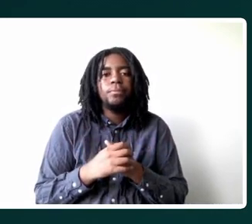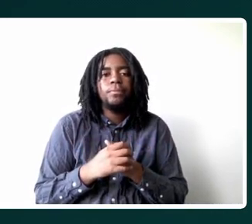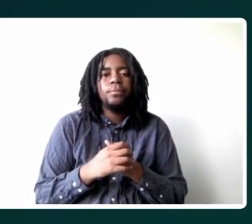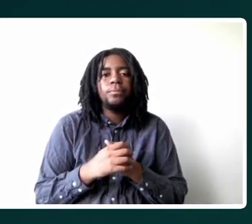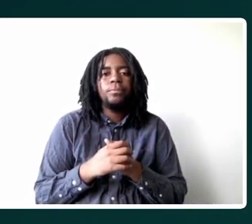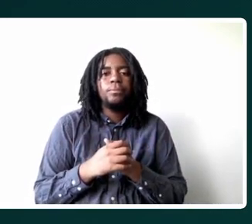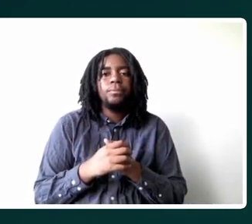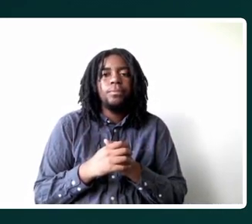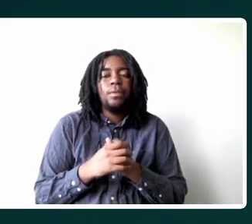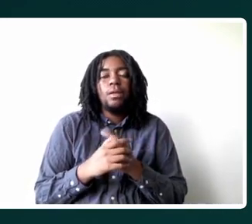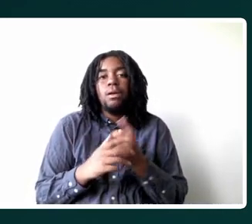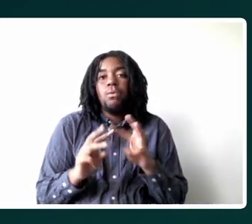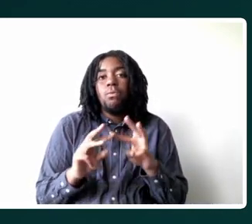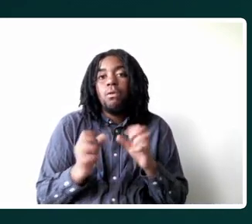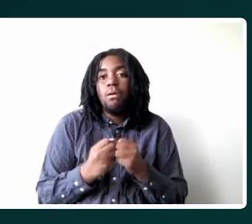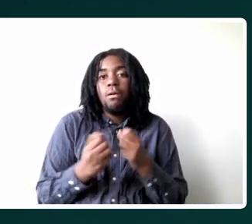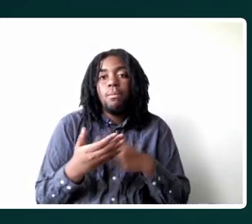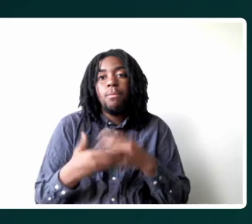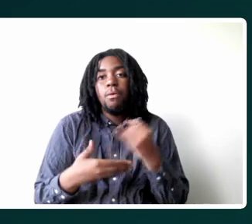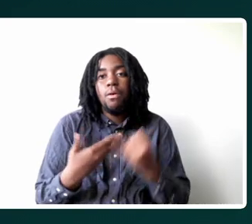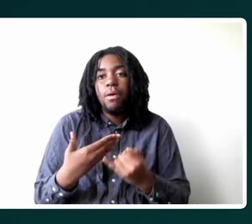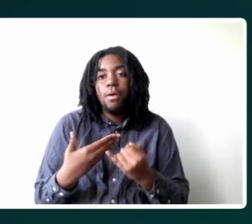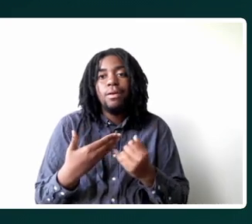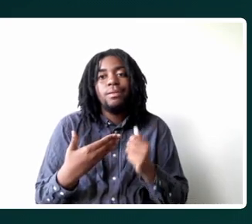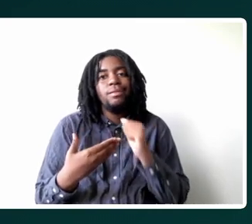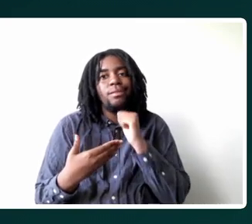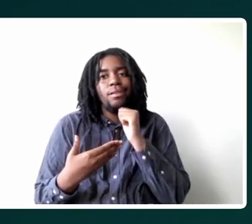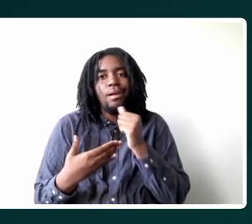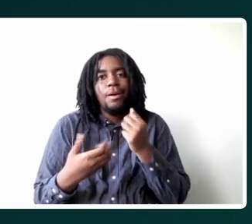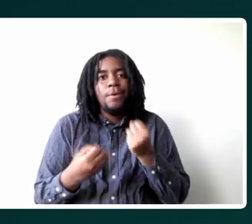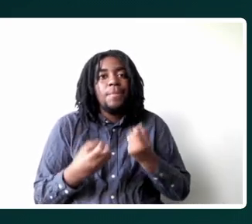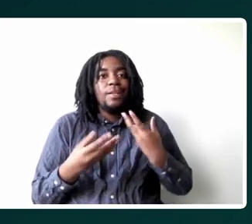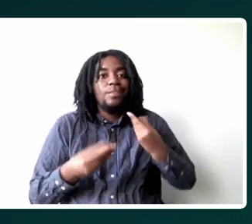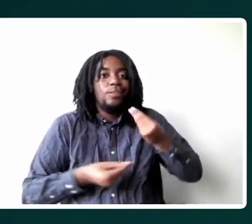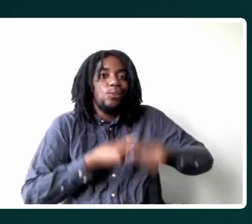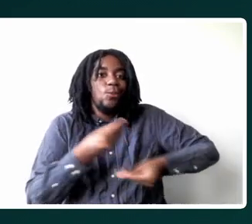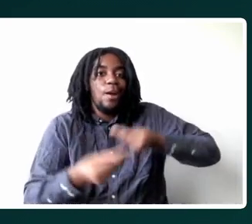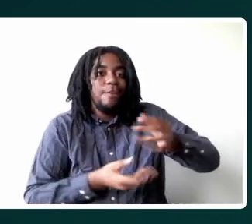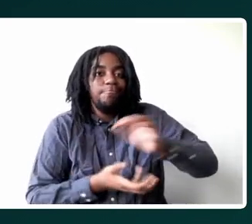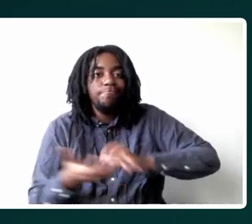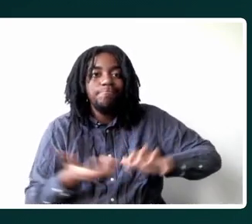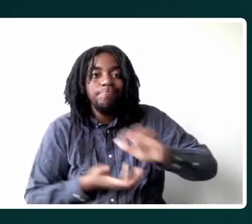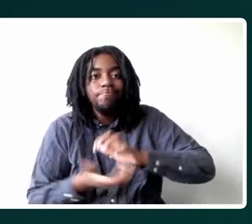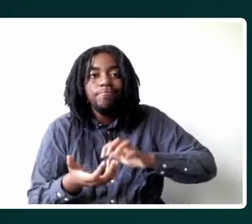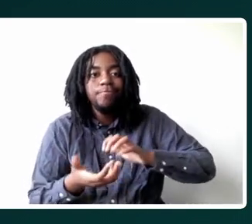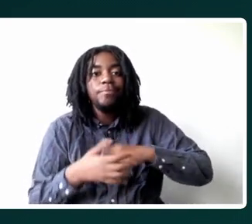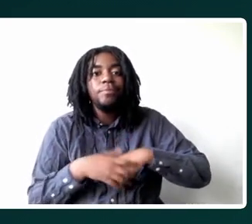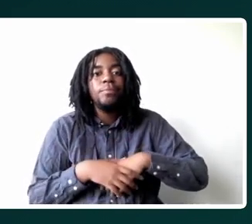workshops are not intergenerational and children are not going to be involved in all of it,